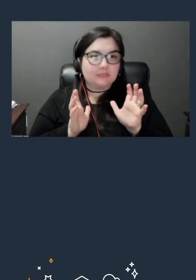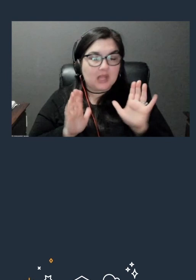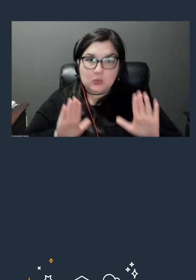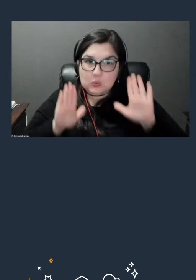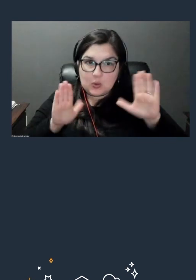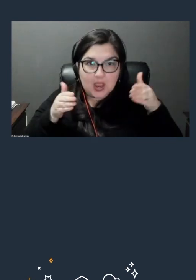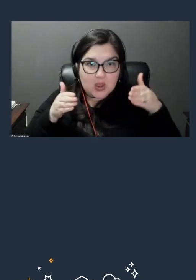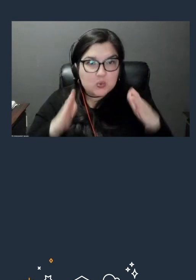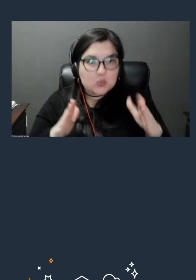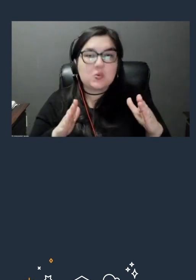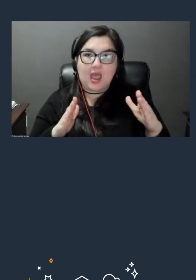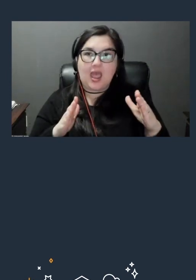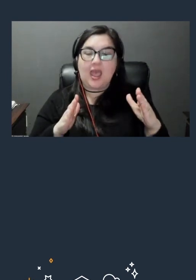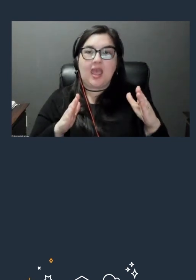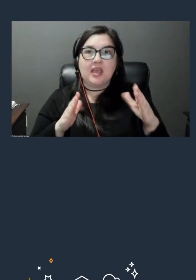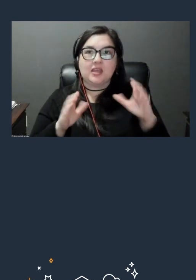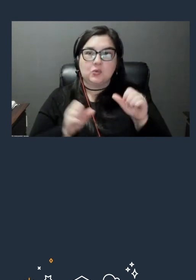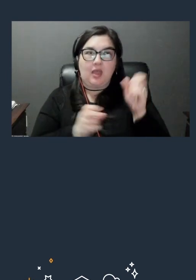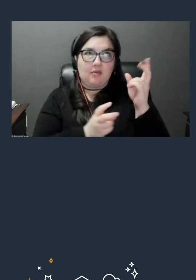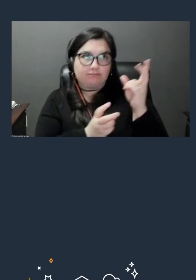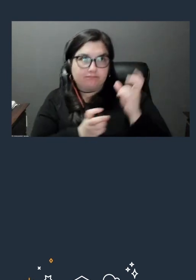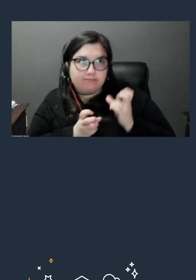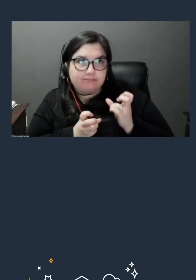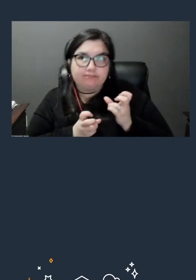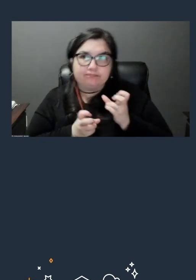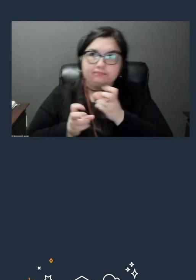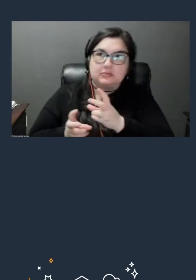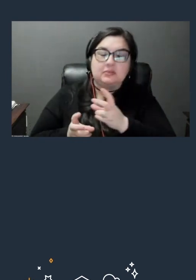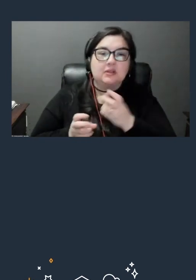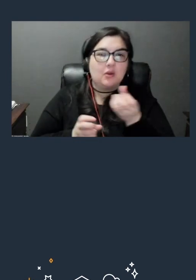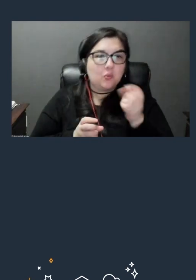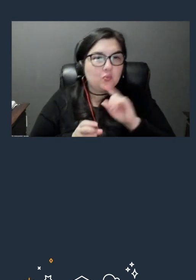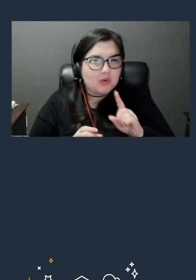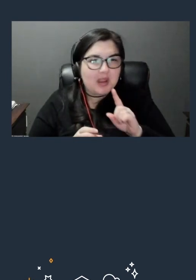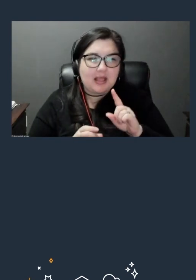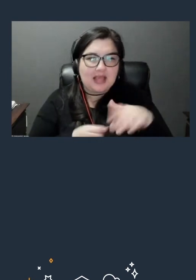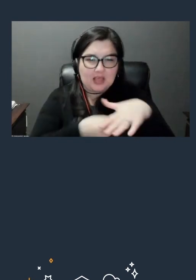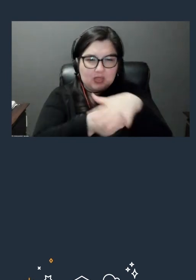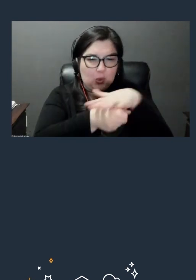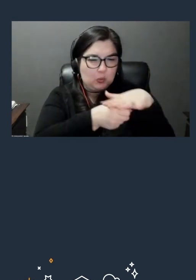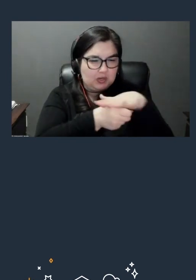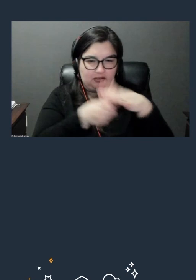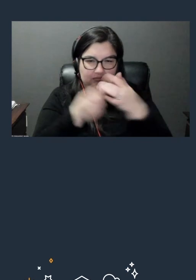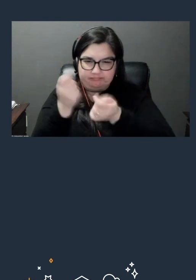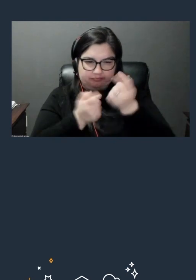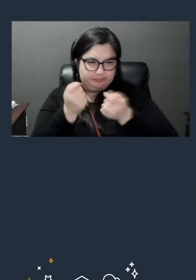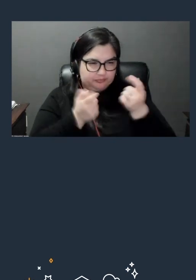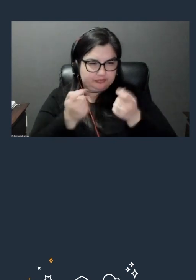of abstraction where it abstracts away these regional constructs and have a global construct